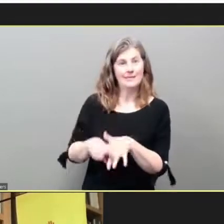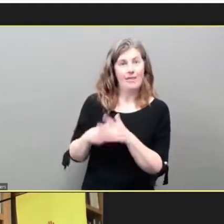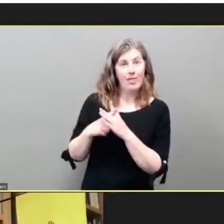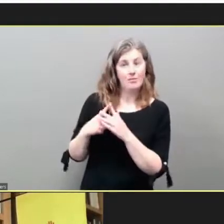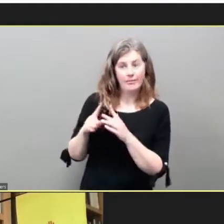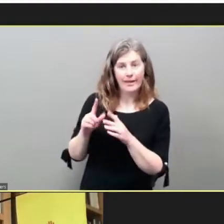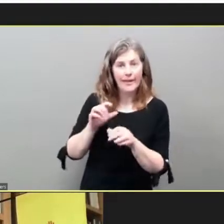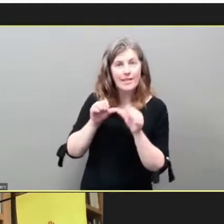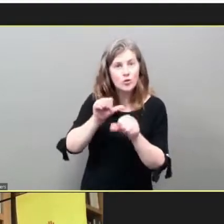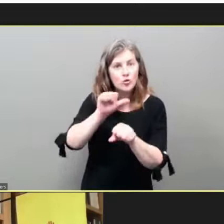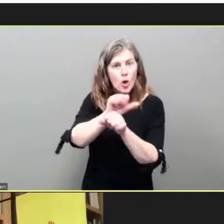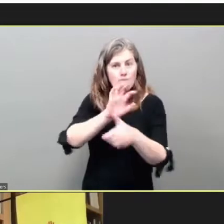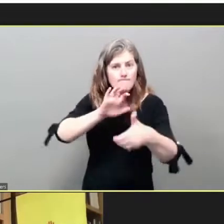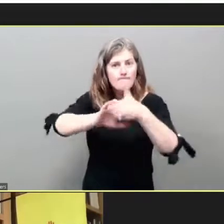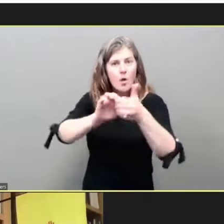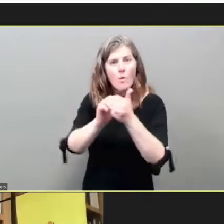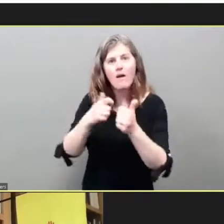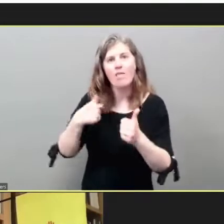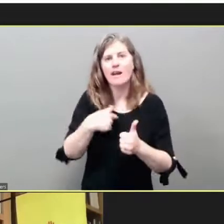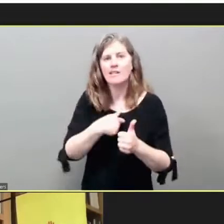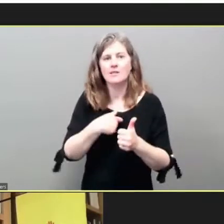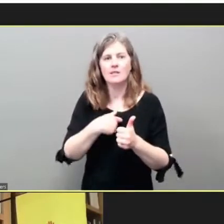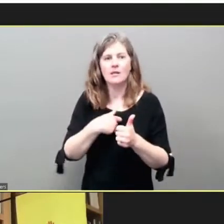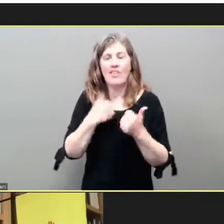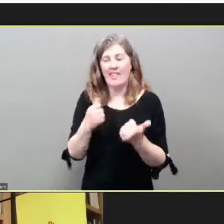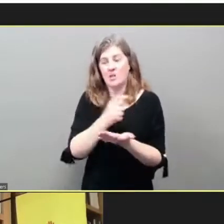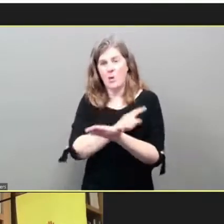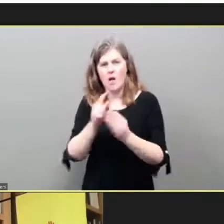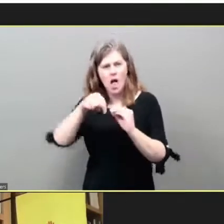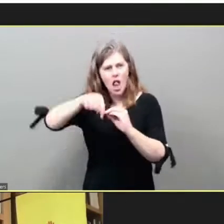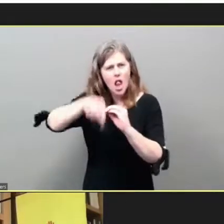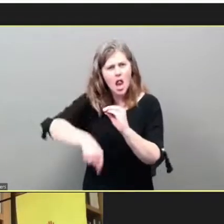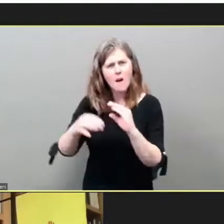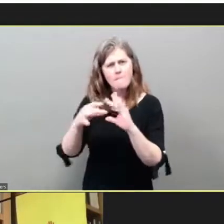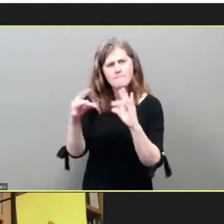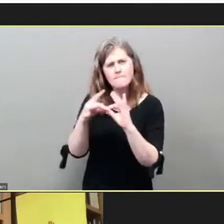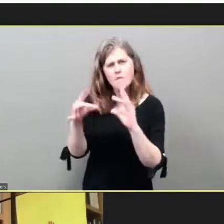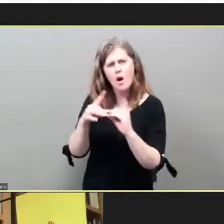with us. We'll be talking this week more about it at the medical advisory